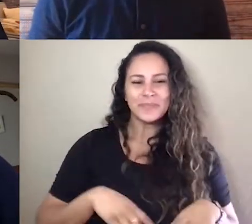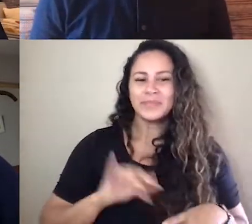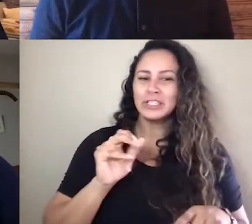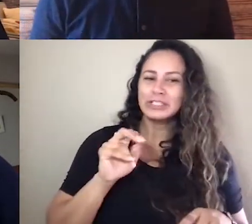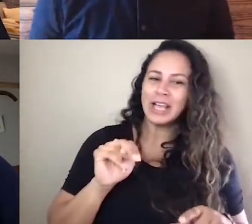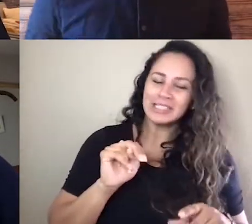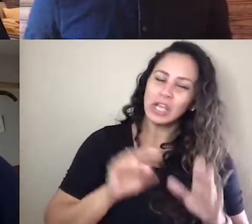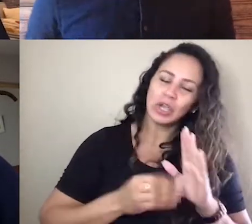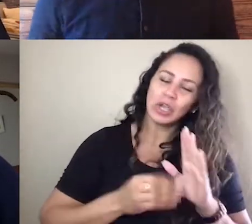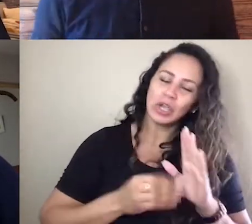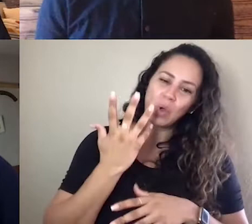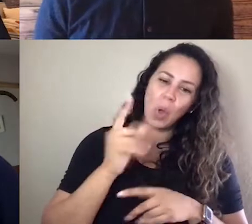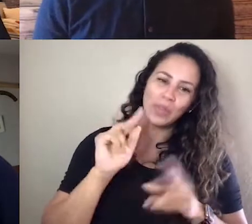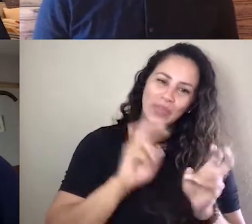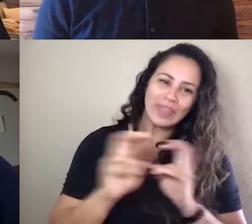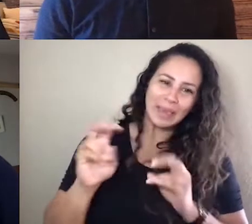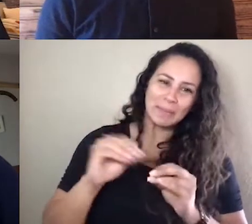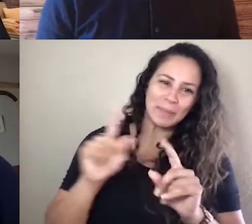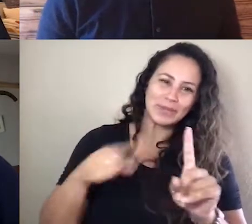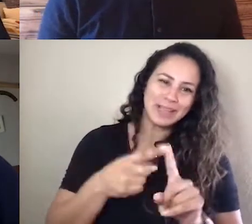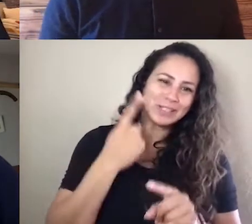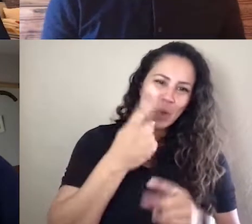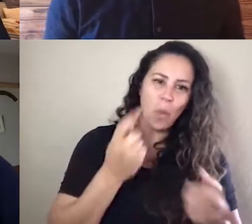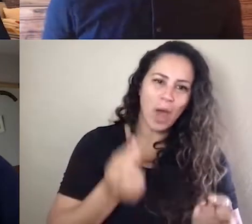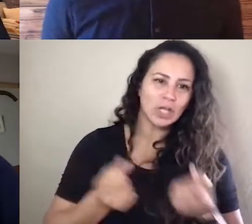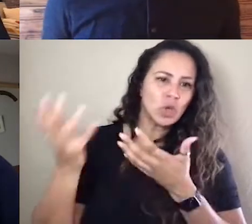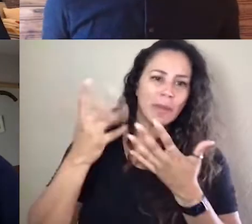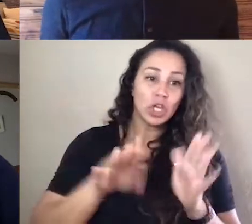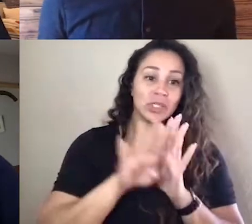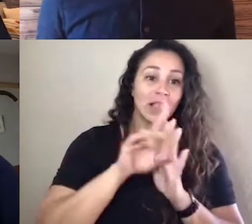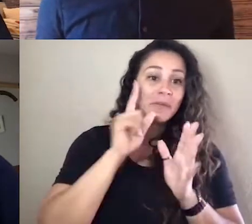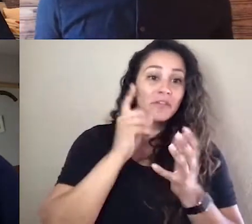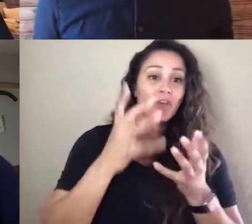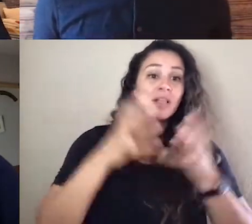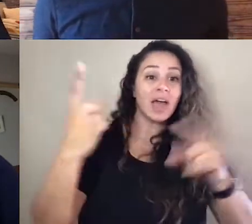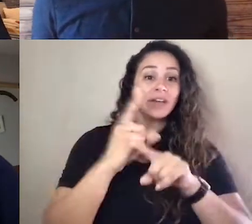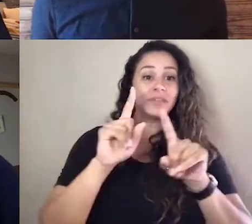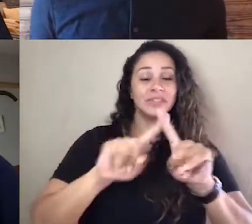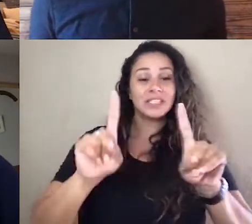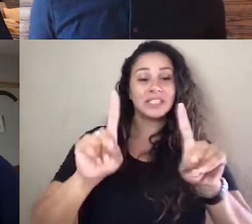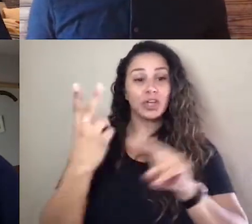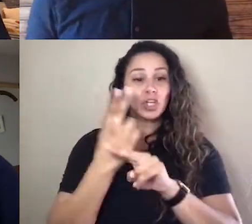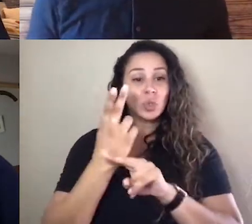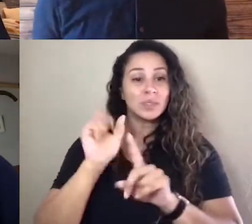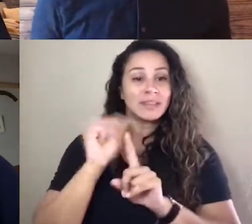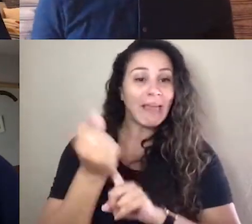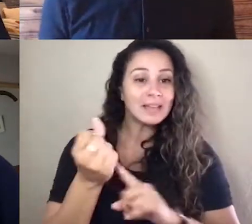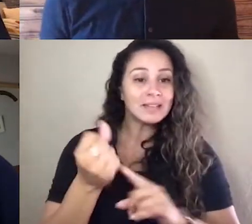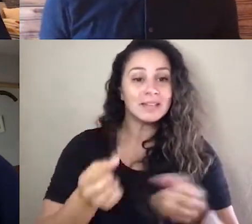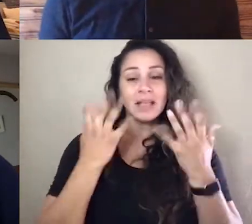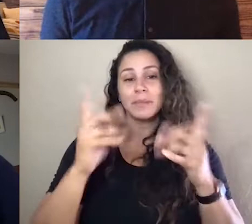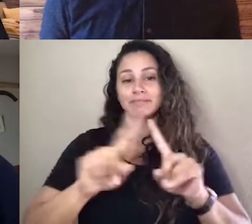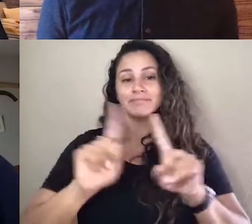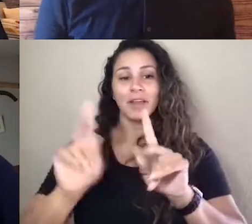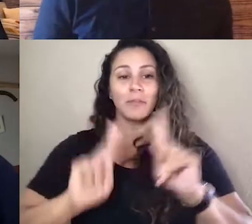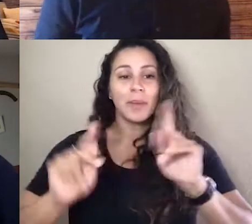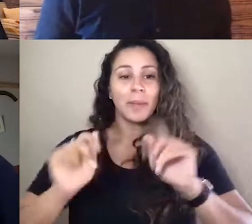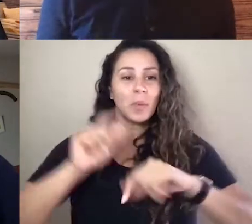ONE TOO MANY THEME YOU ARE DEVELOPING FOR A LOT OF USE CASES AND A LOT OF PEOPLE WITH VARYING SKILL LEVELS AND